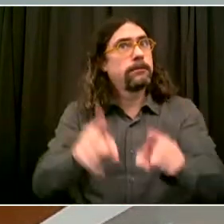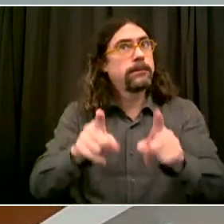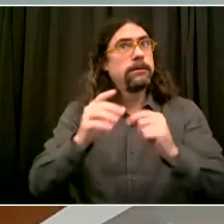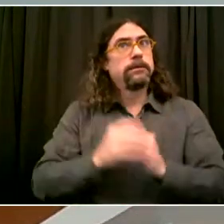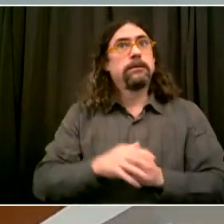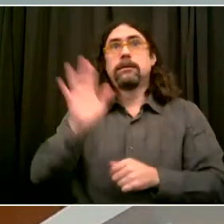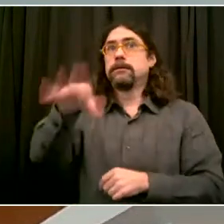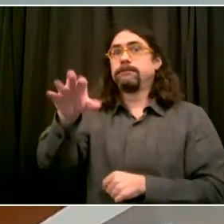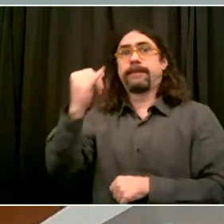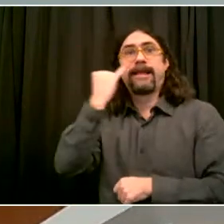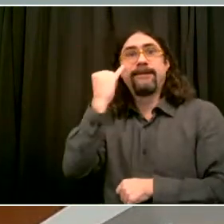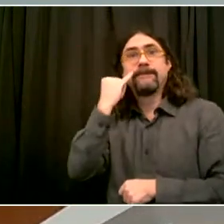SUPPLY WE BRING